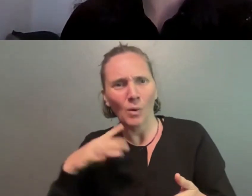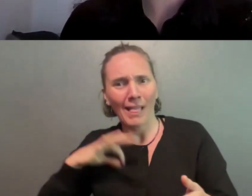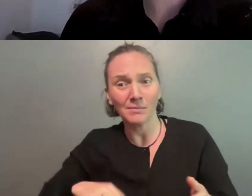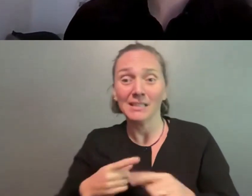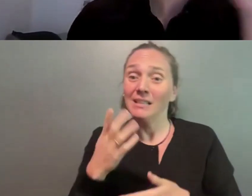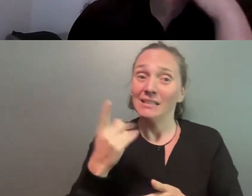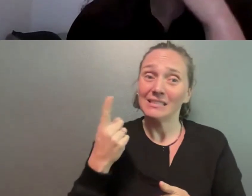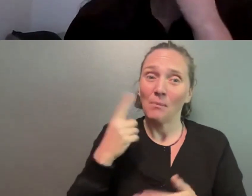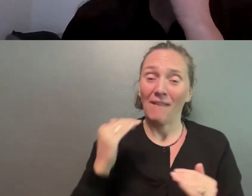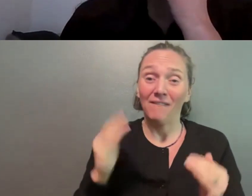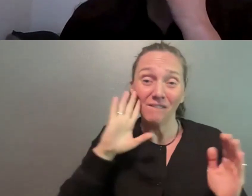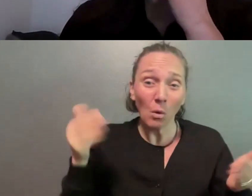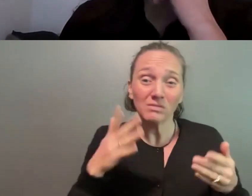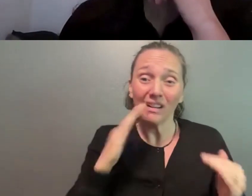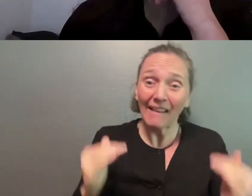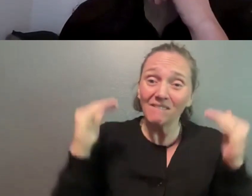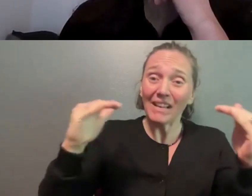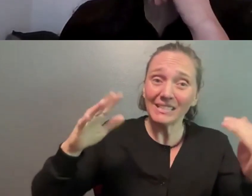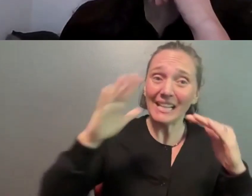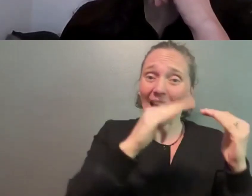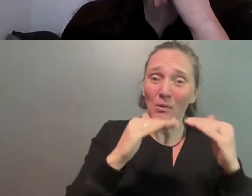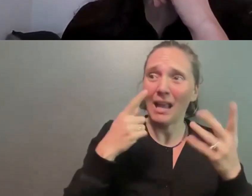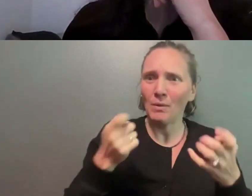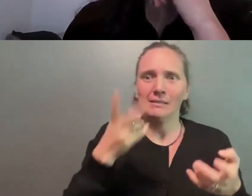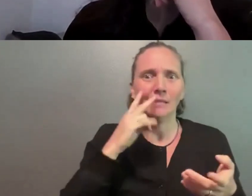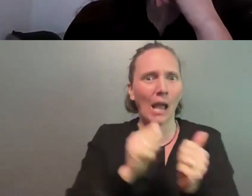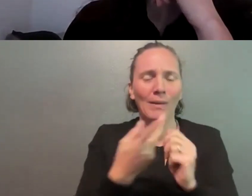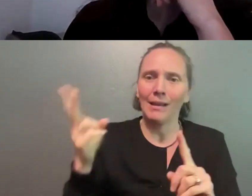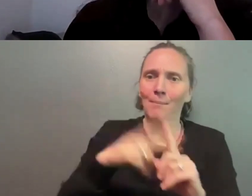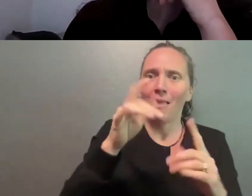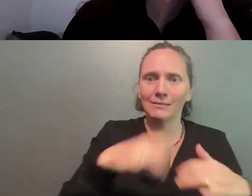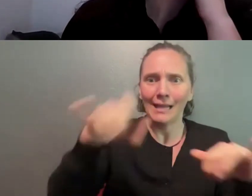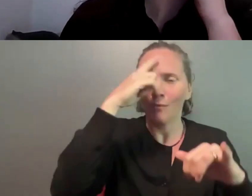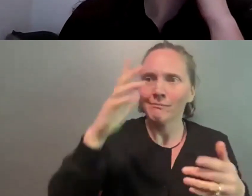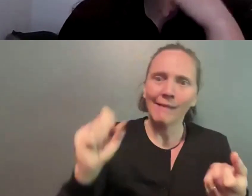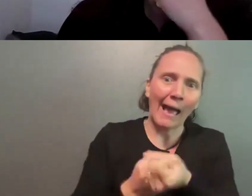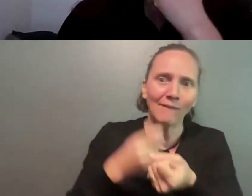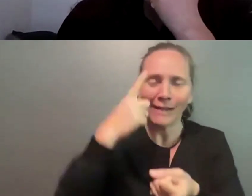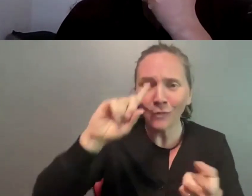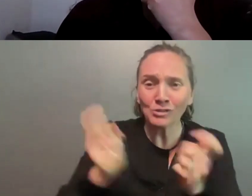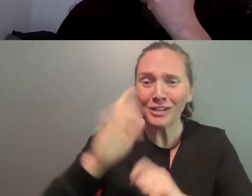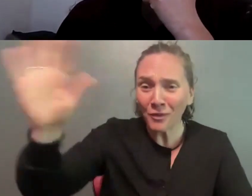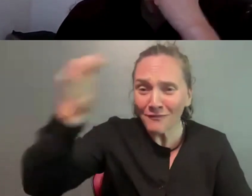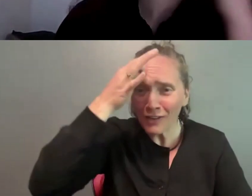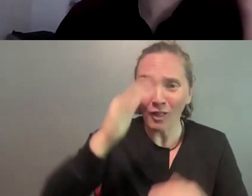I'd love to see partnerships in applying the standard; advocate for change at the federal level. Awesome I love to hear that. That's great.